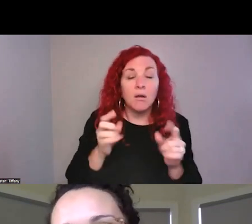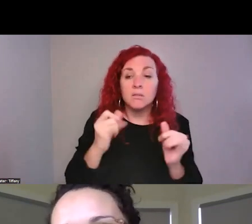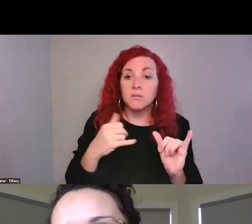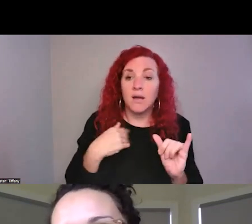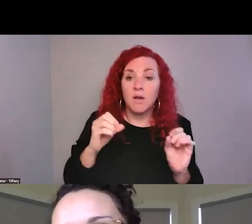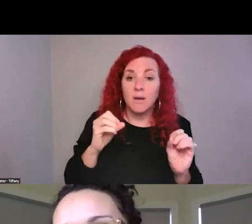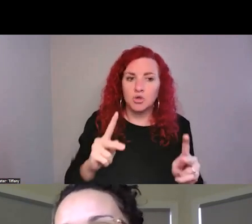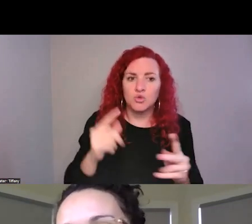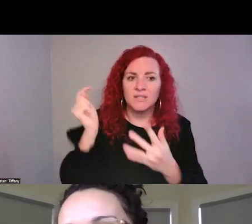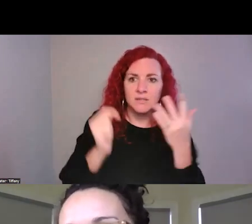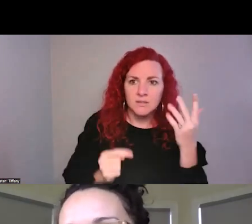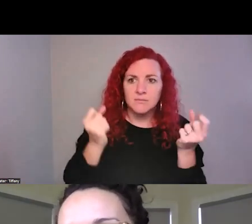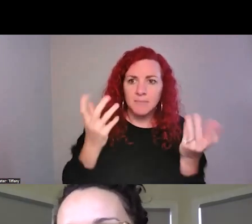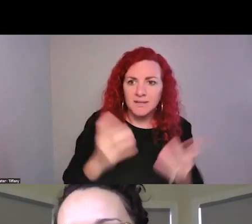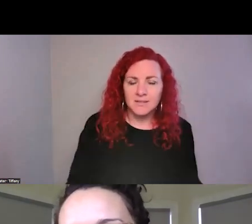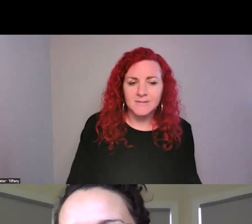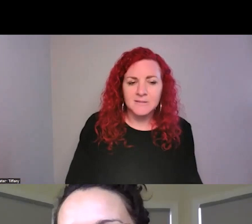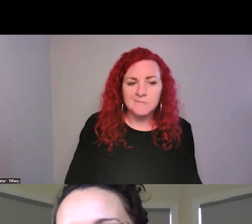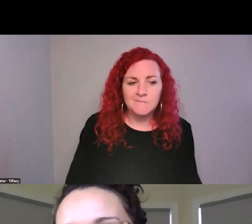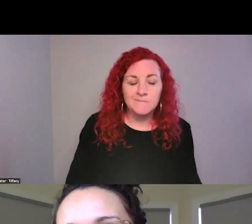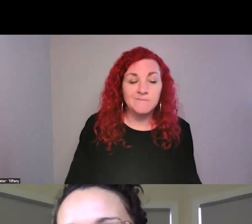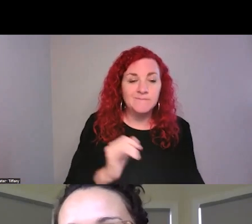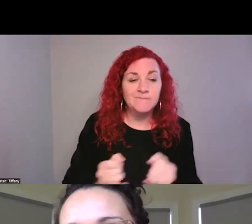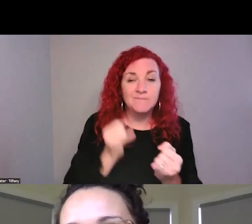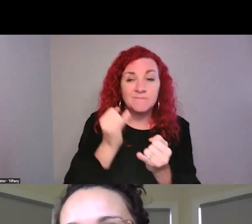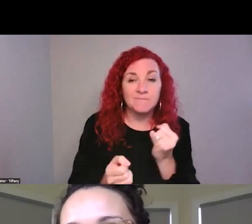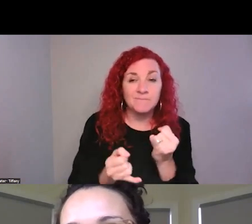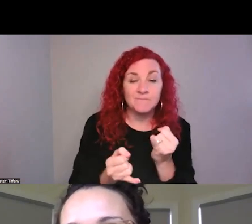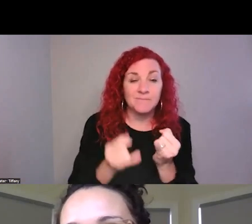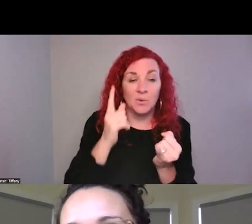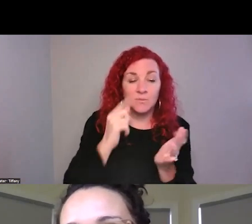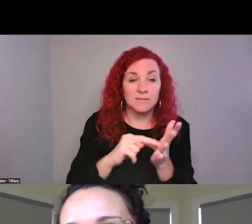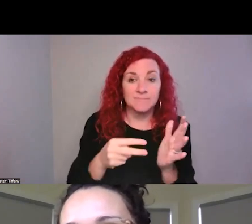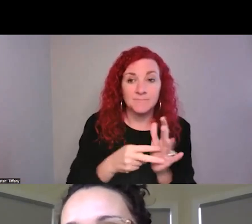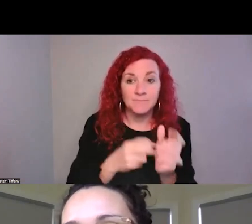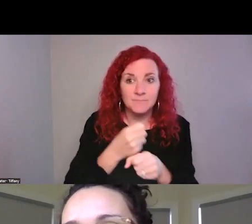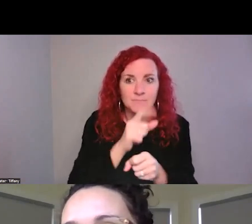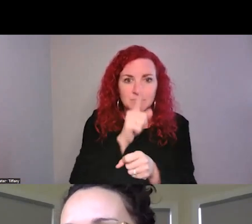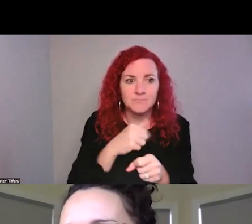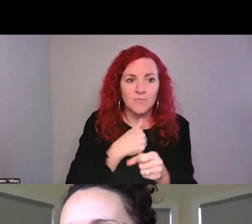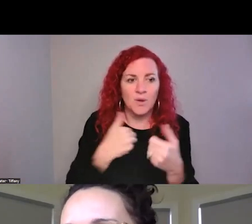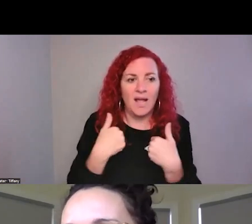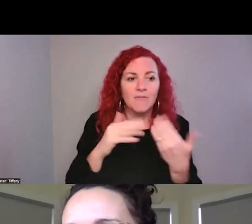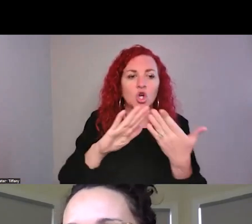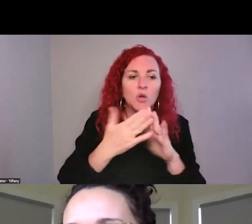THE LAST THING I WILL SAY IS ENSURING THAT WE HAVE COMMUNITY INVOLVED IN